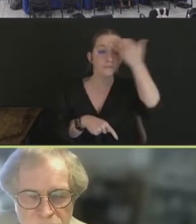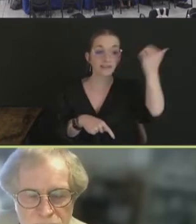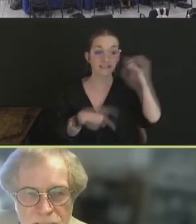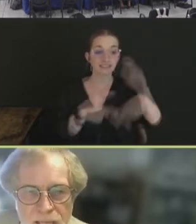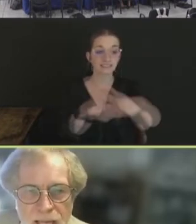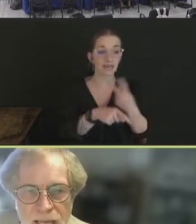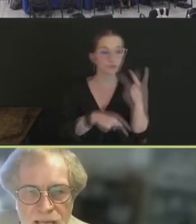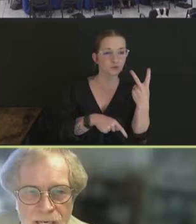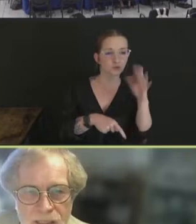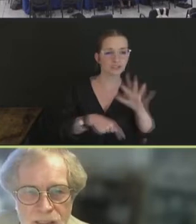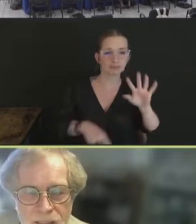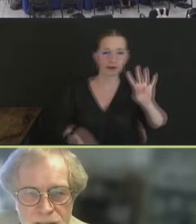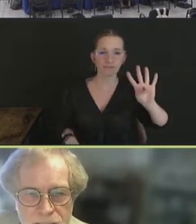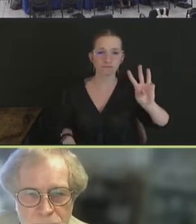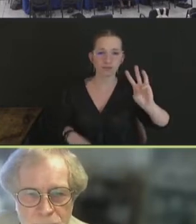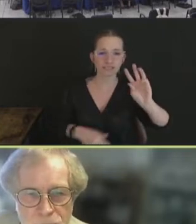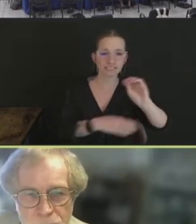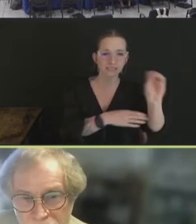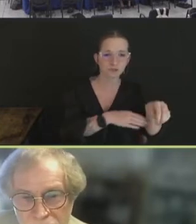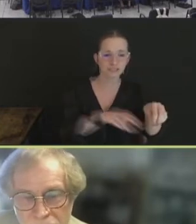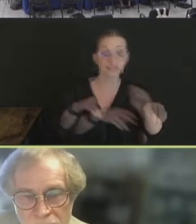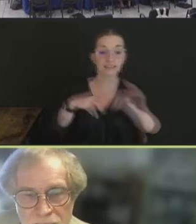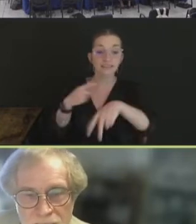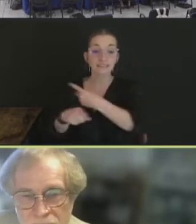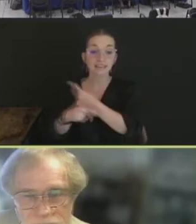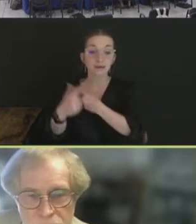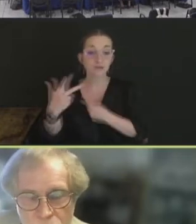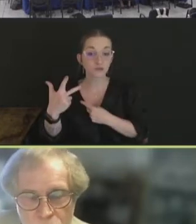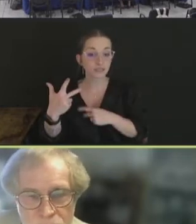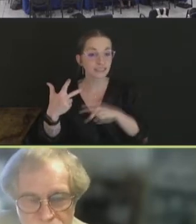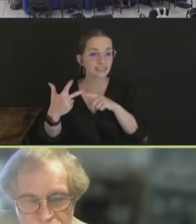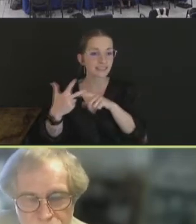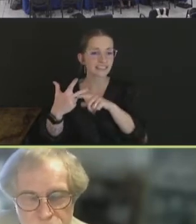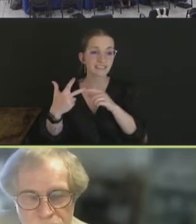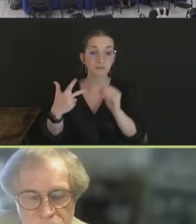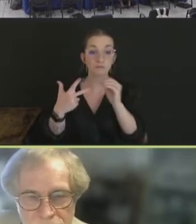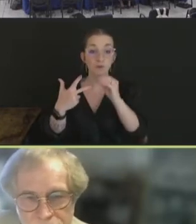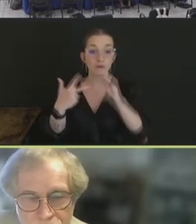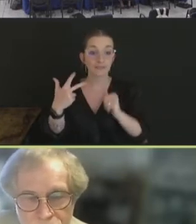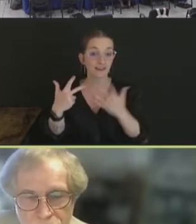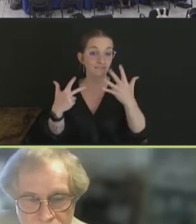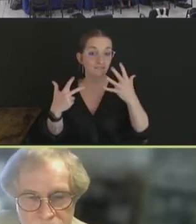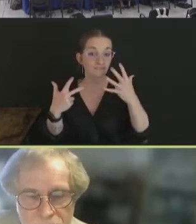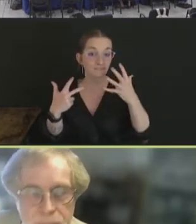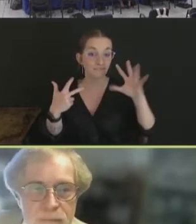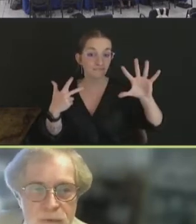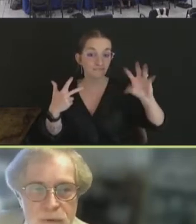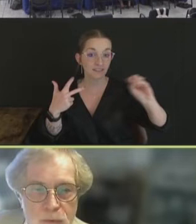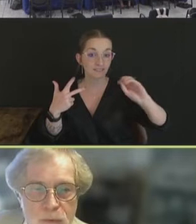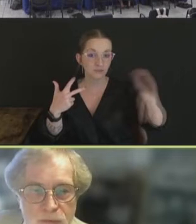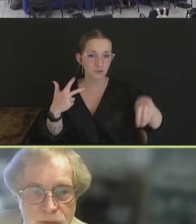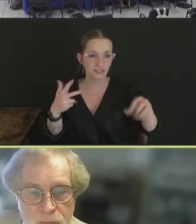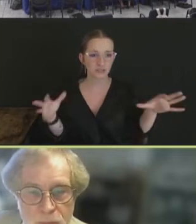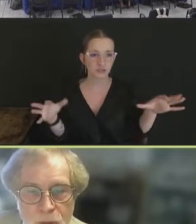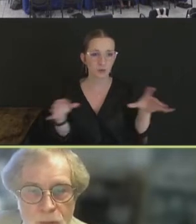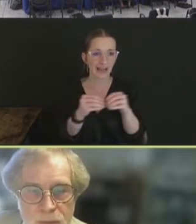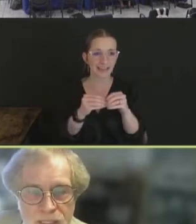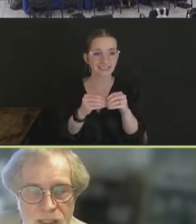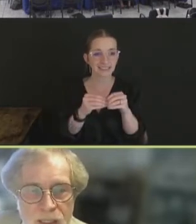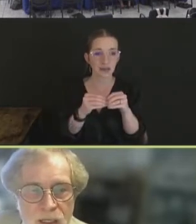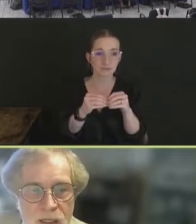46 percent, and type three is more than 50 percent, so it adds up to a very small percent